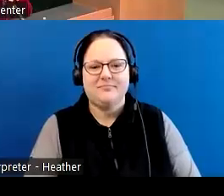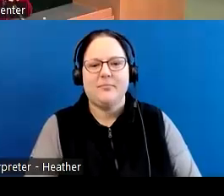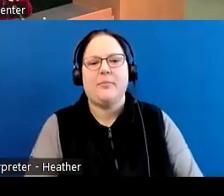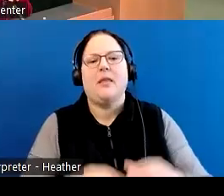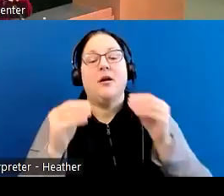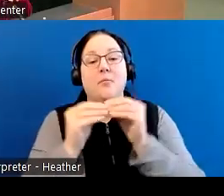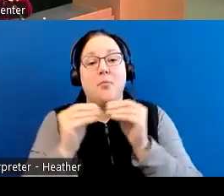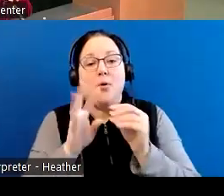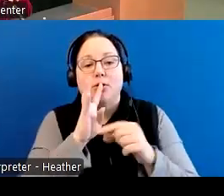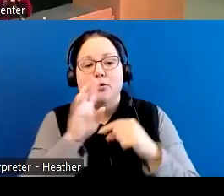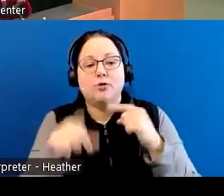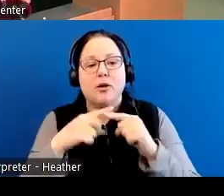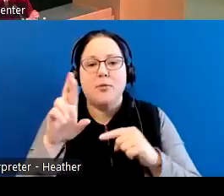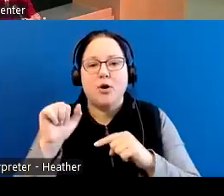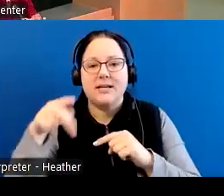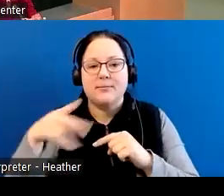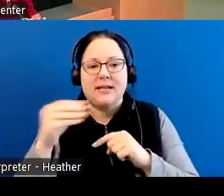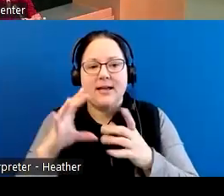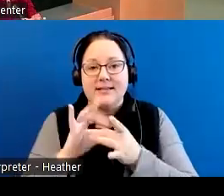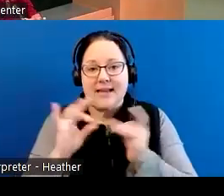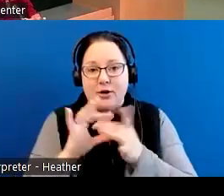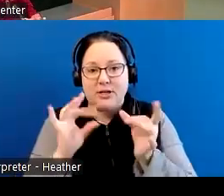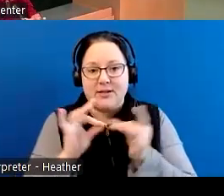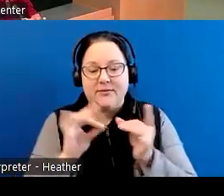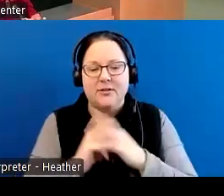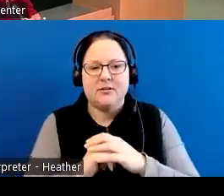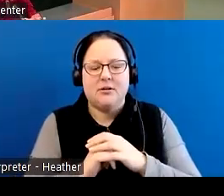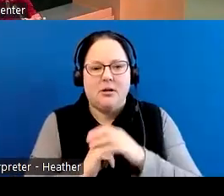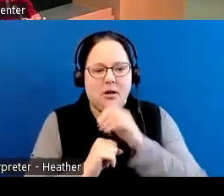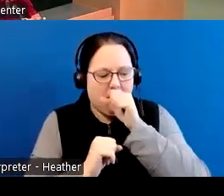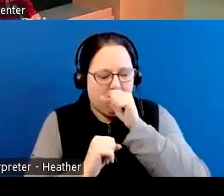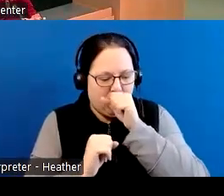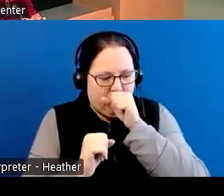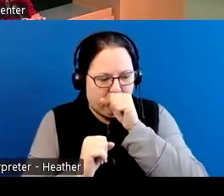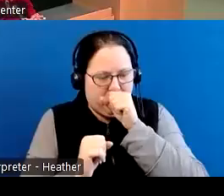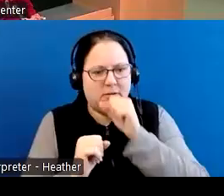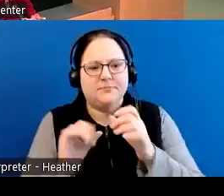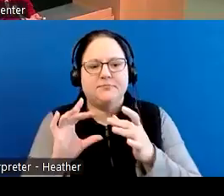RSP and and narrative of um the this narrative was something that's always been an interest of mine.